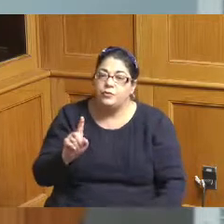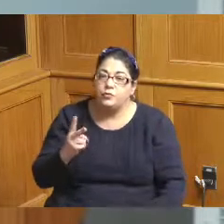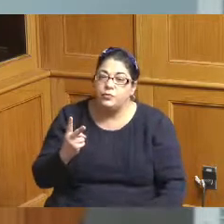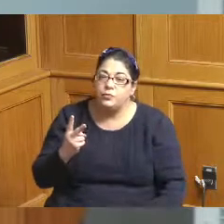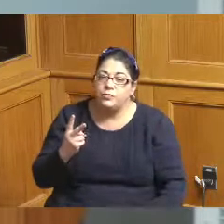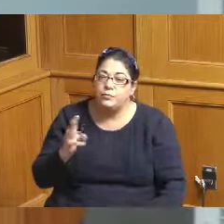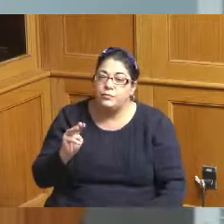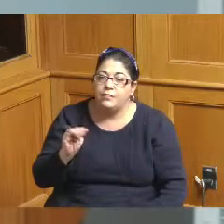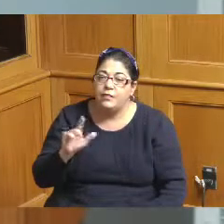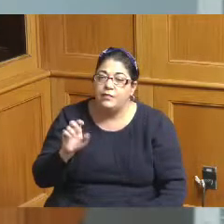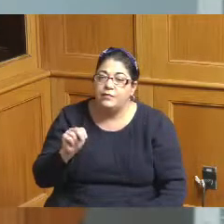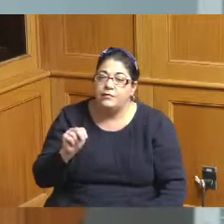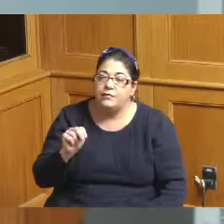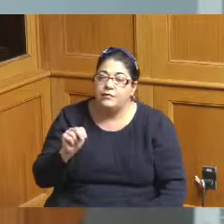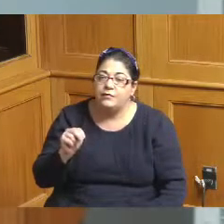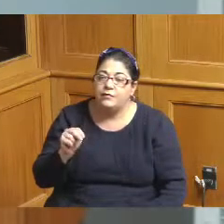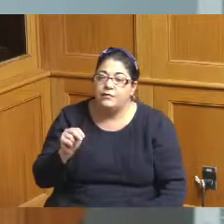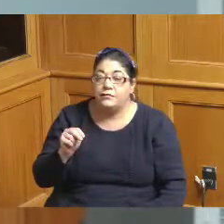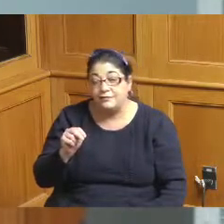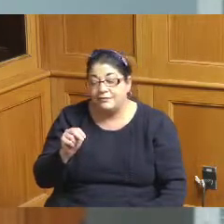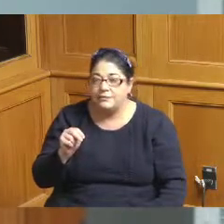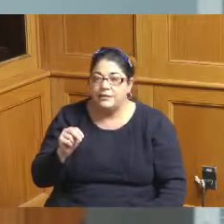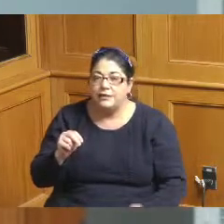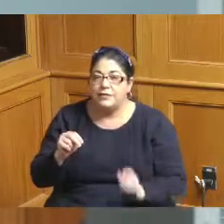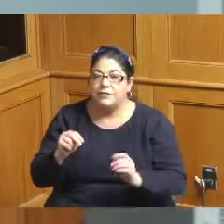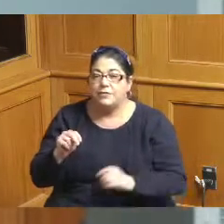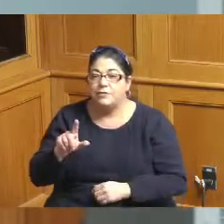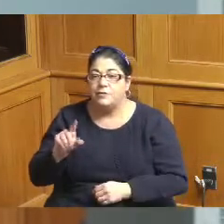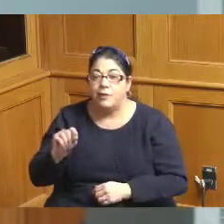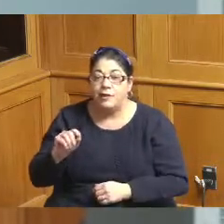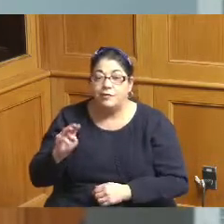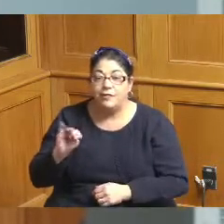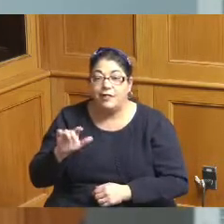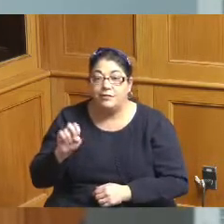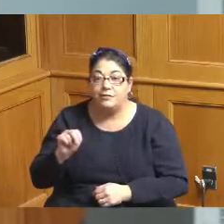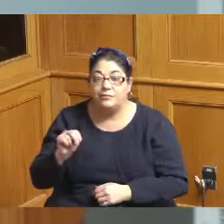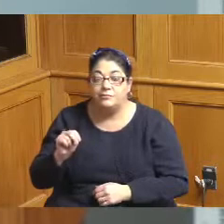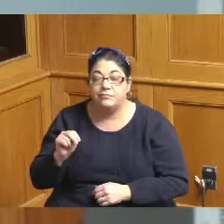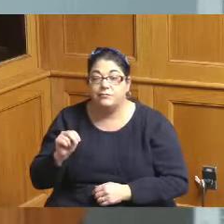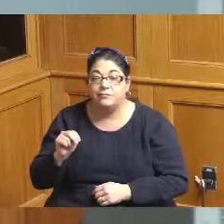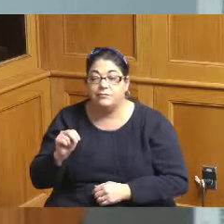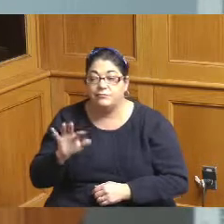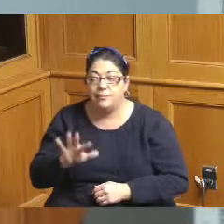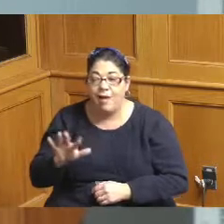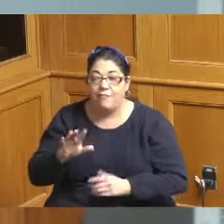you know a magnitude 2 million out of 20 million just to give you rough order magnitude